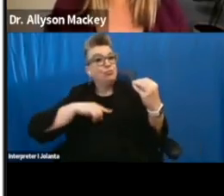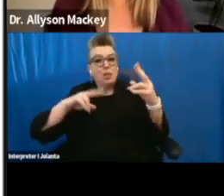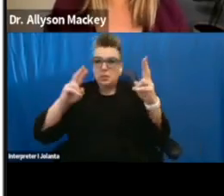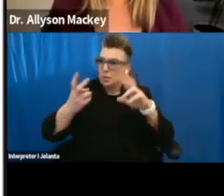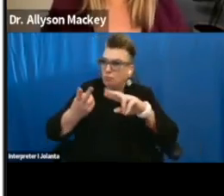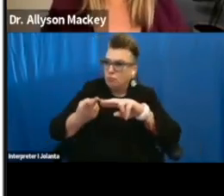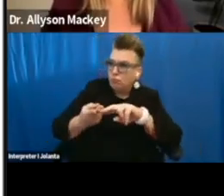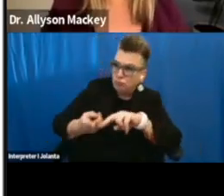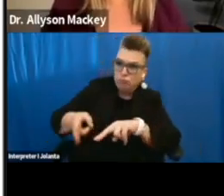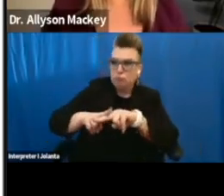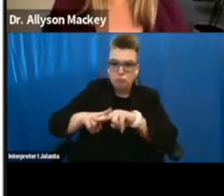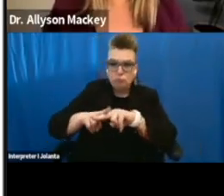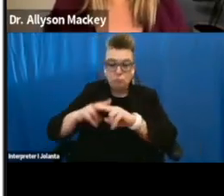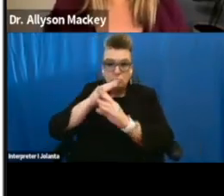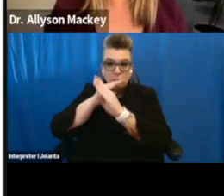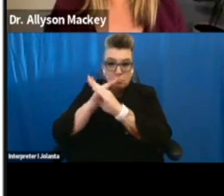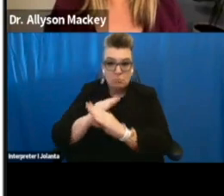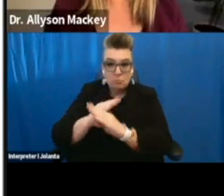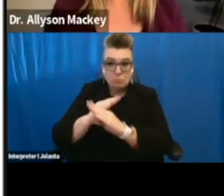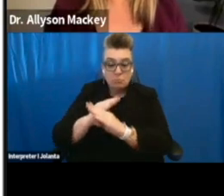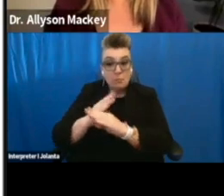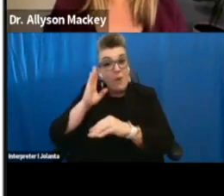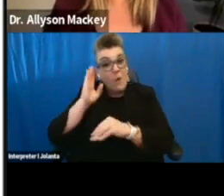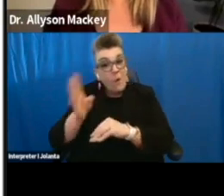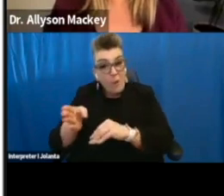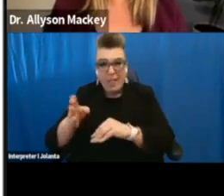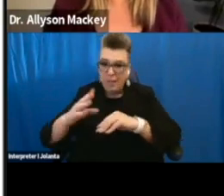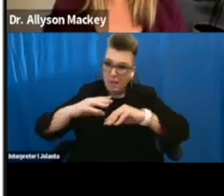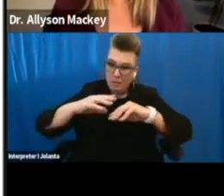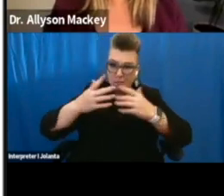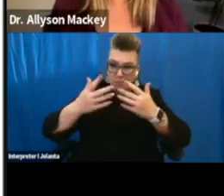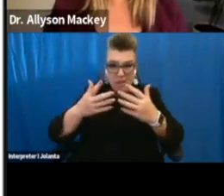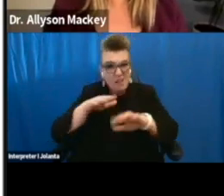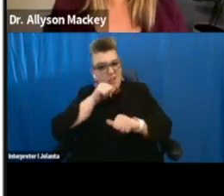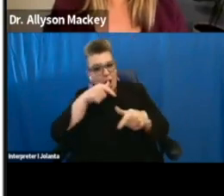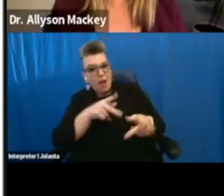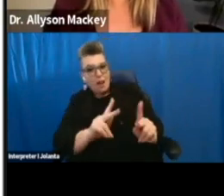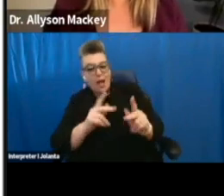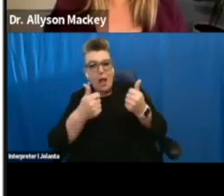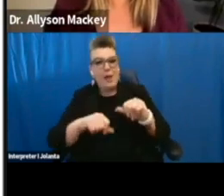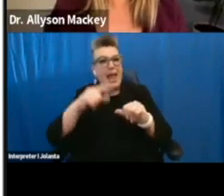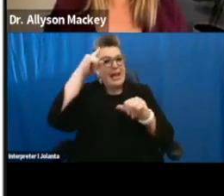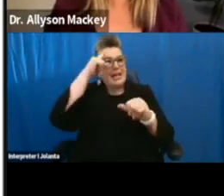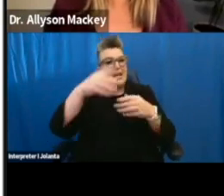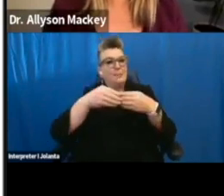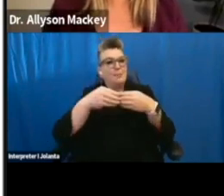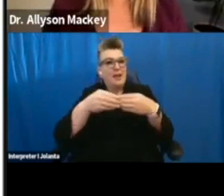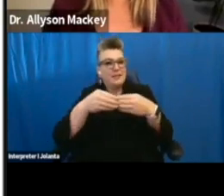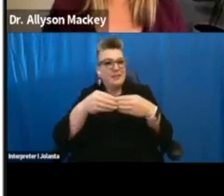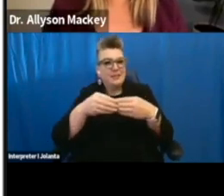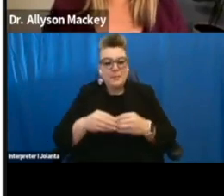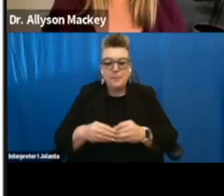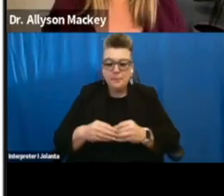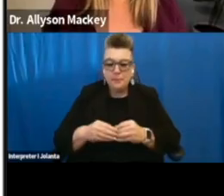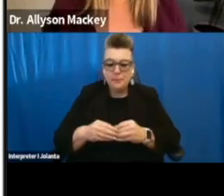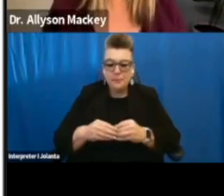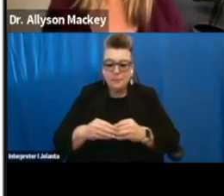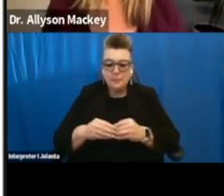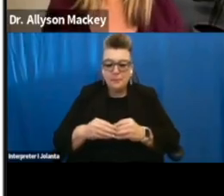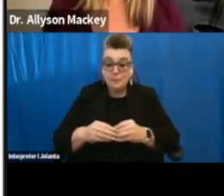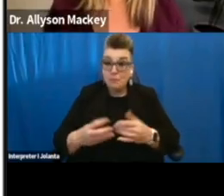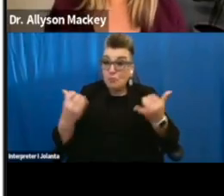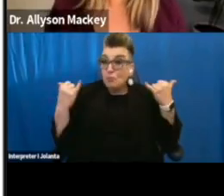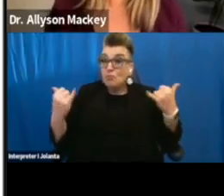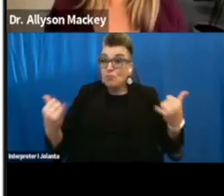a break on plasticity prevents plasticity still critically the brain sort of reserves the right